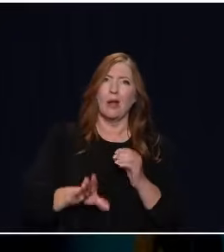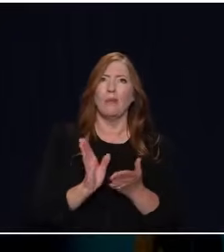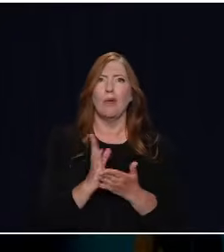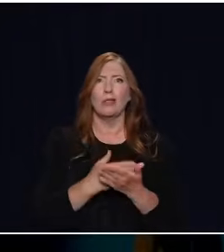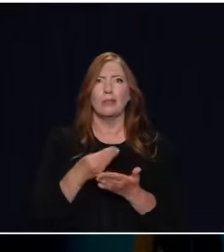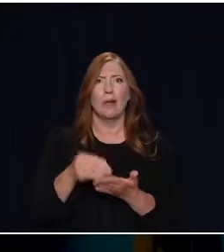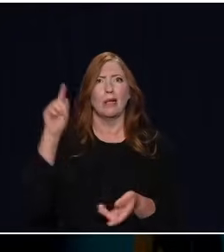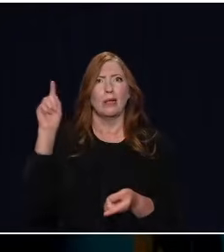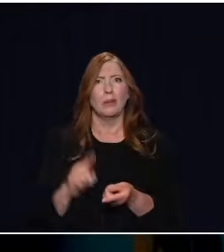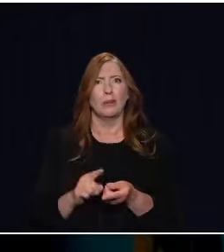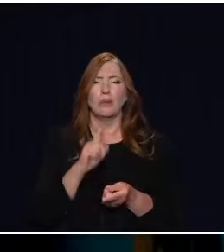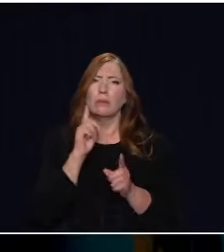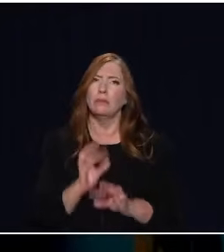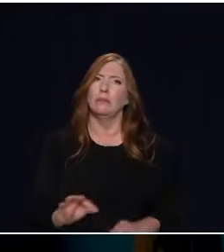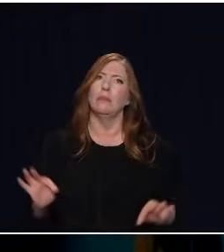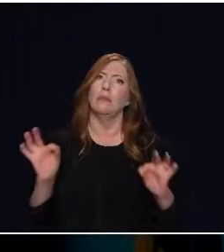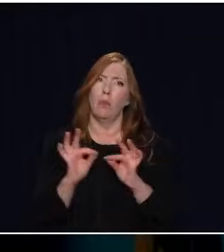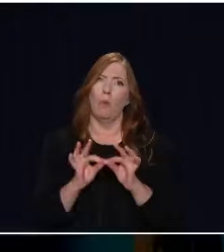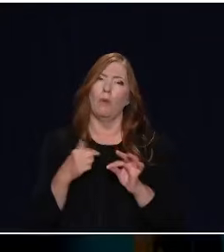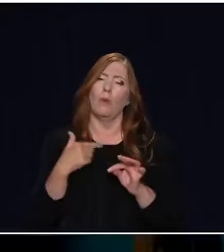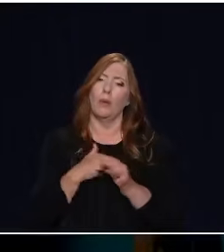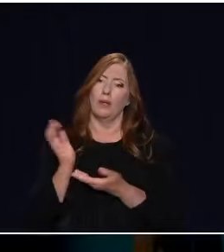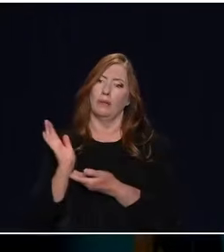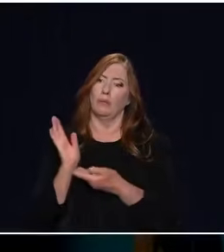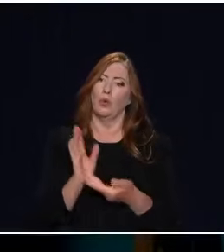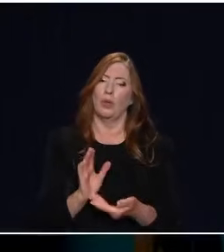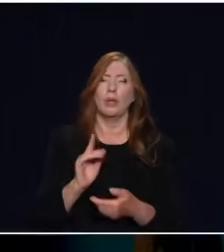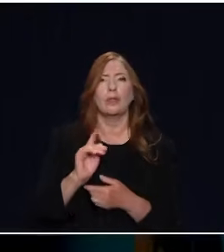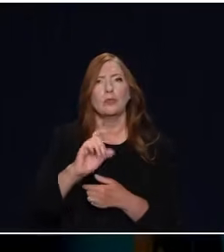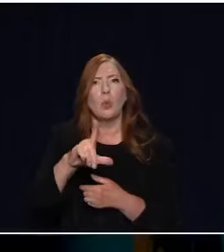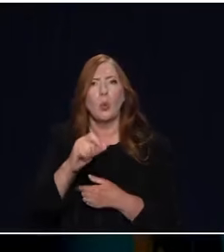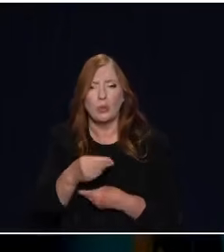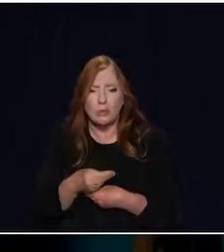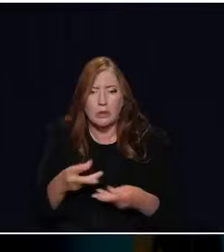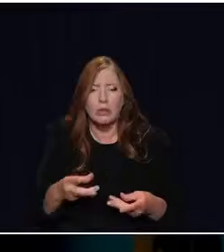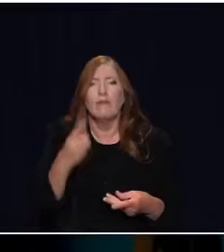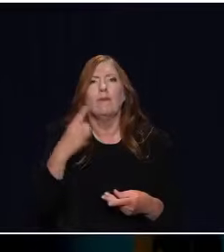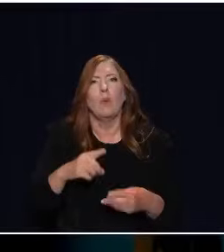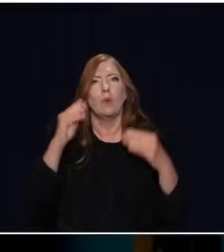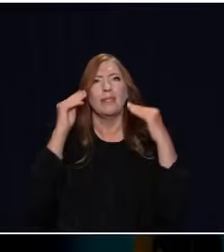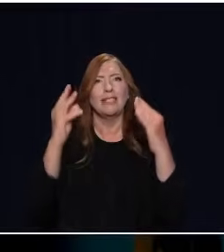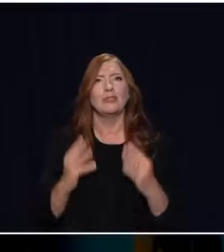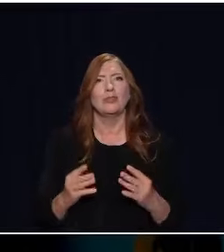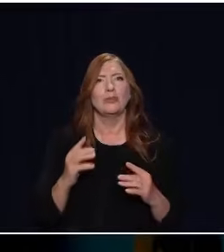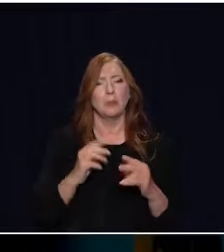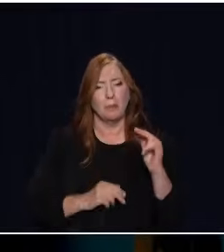THROUGH THE STATE LEGISLATURE AND SCHOOL DISTRICTS HAVING TO CUT THEIR BUDGETS.